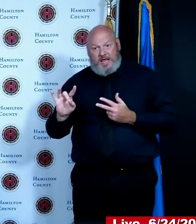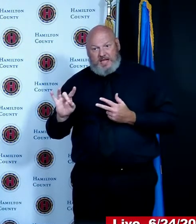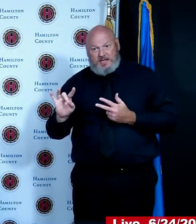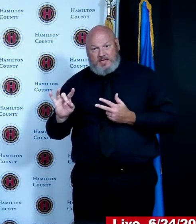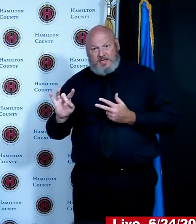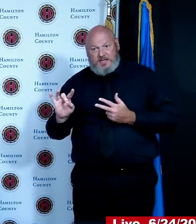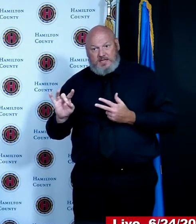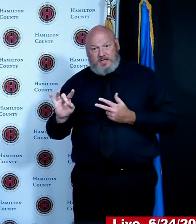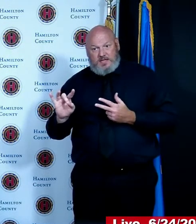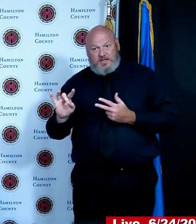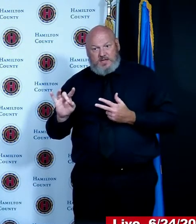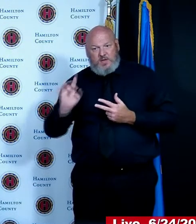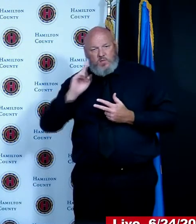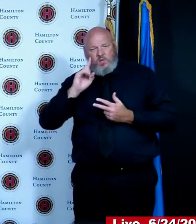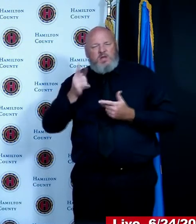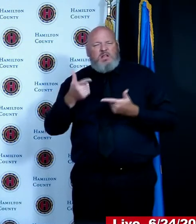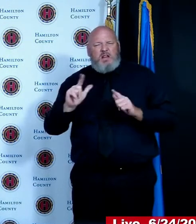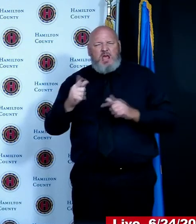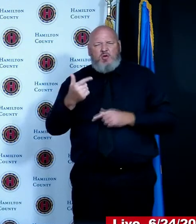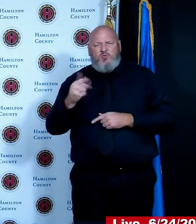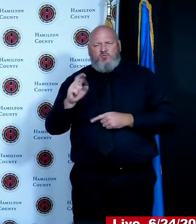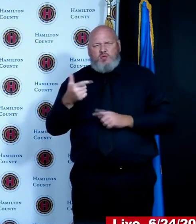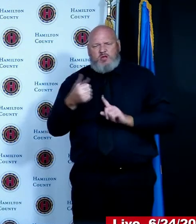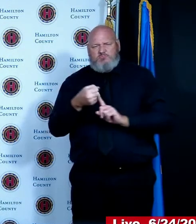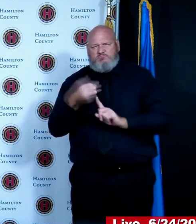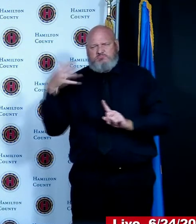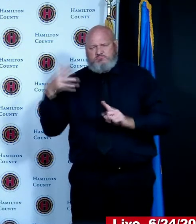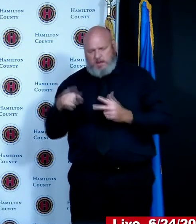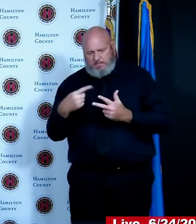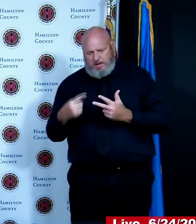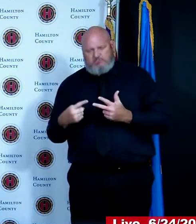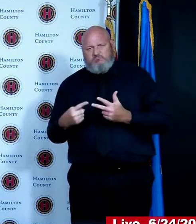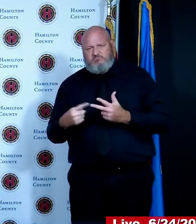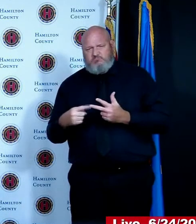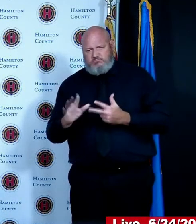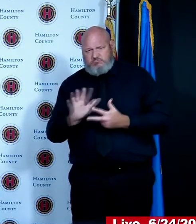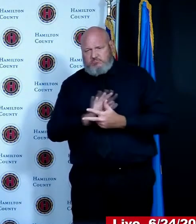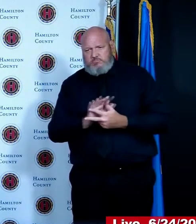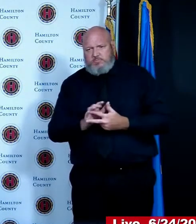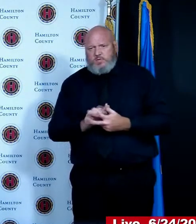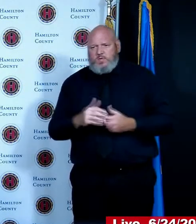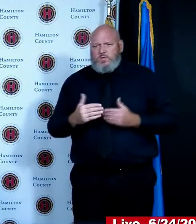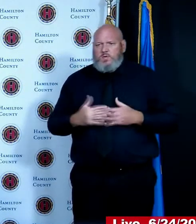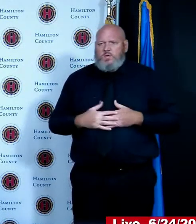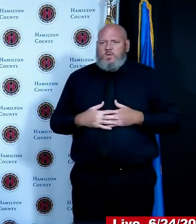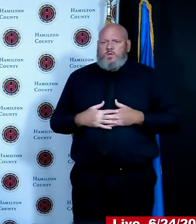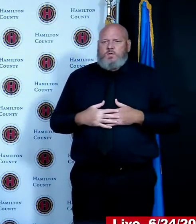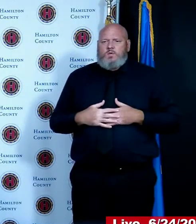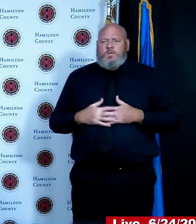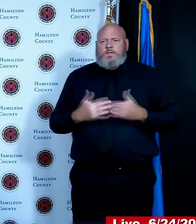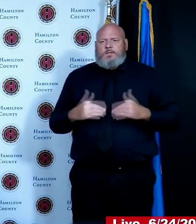think is going on in 45238 so I've reached out to folks in these zip codes